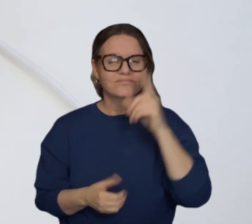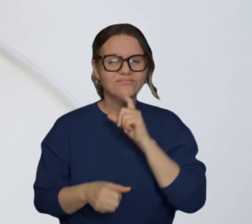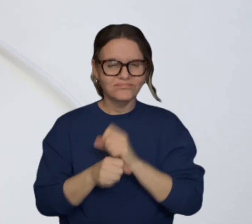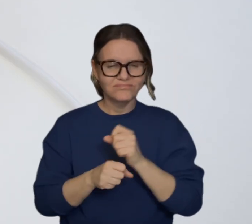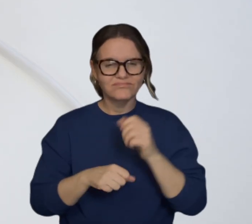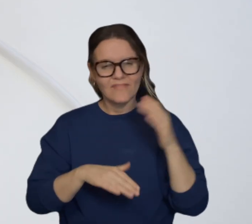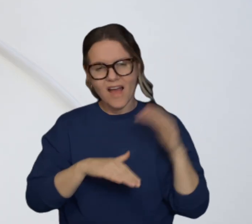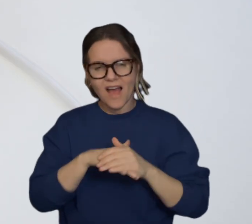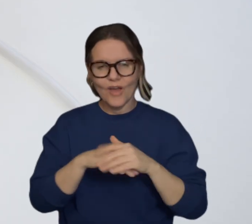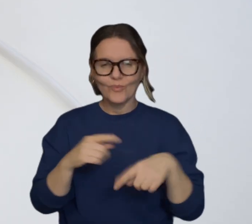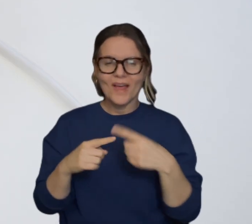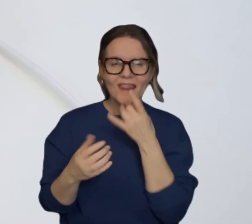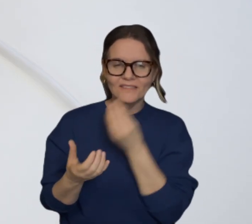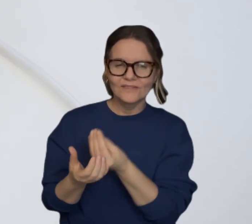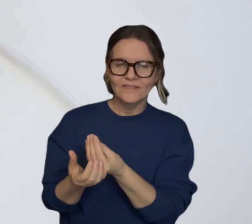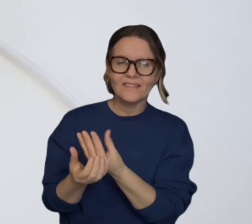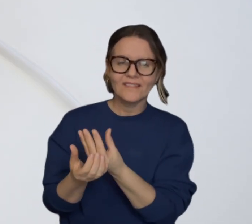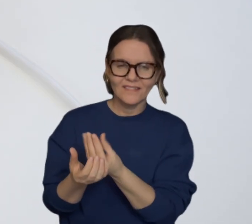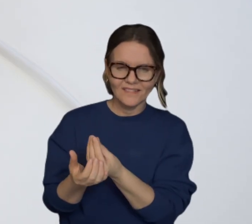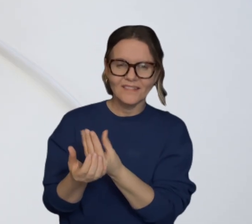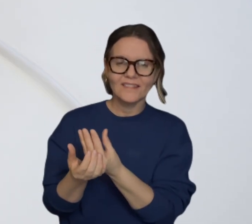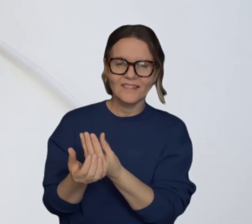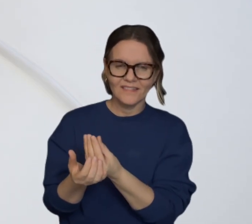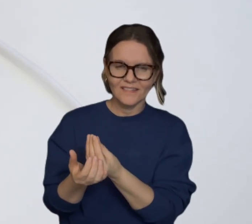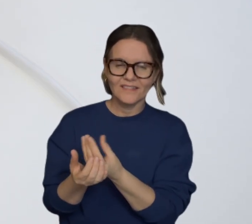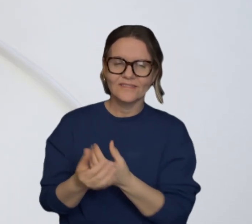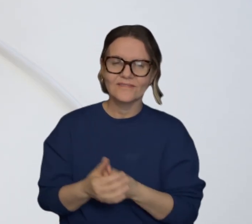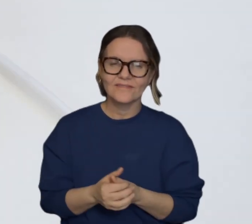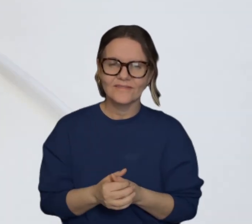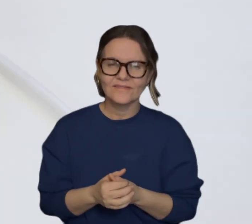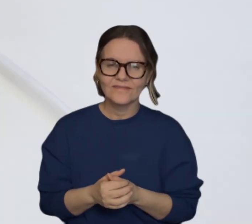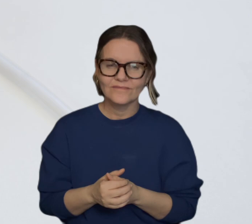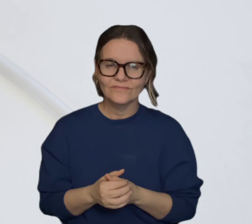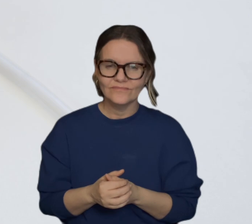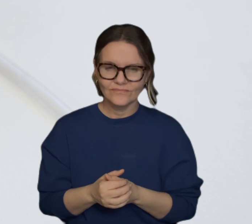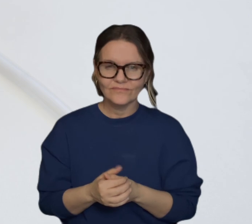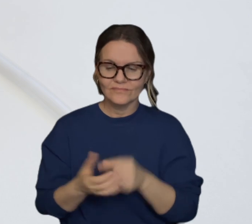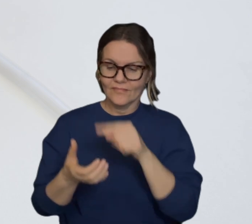you'll know that the Hub is on when you see flashing lights to start your pump you'll want to